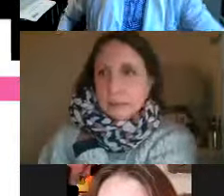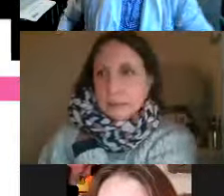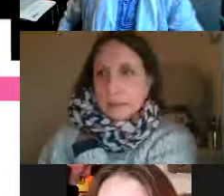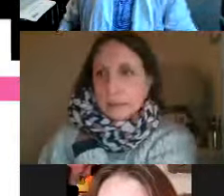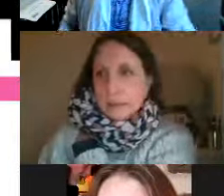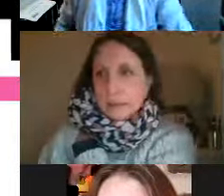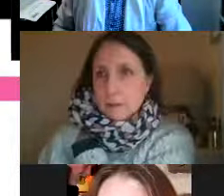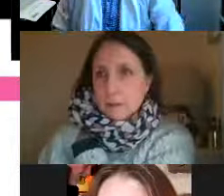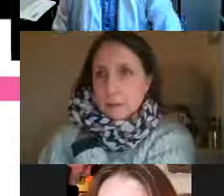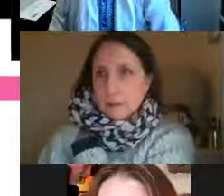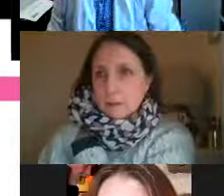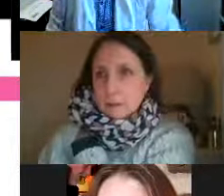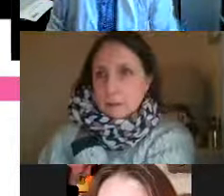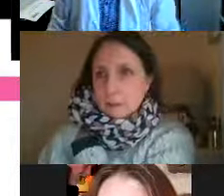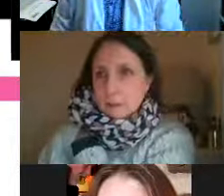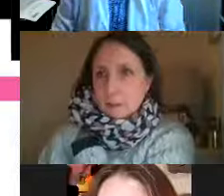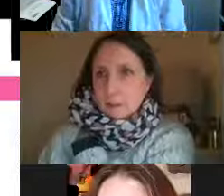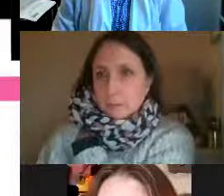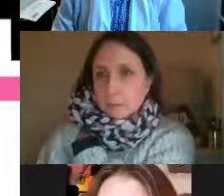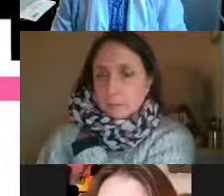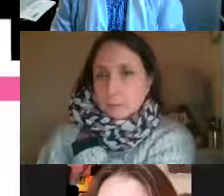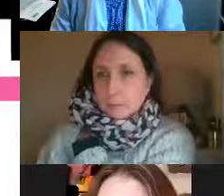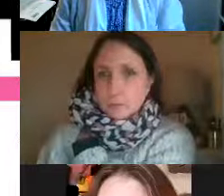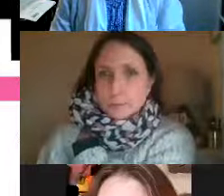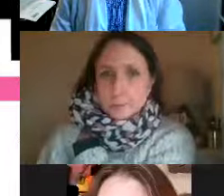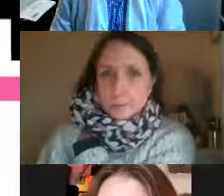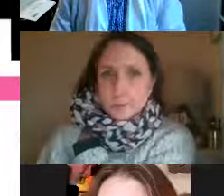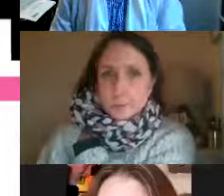so i think we'll have a good bit of time for questions